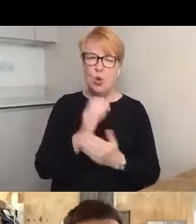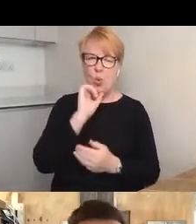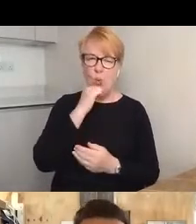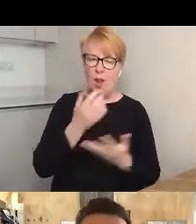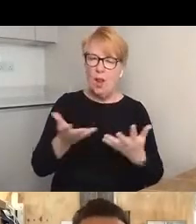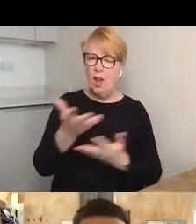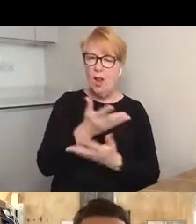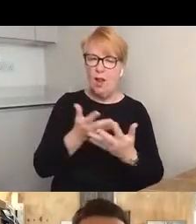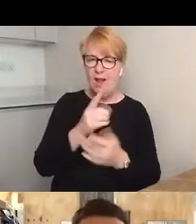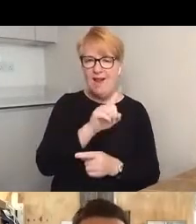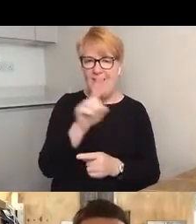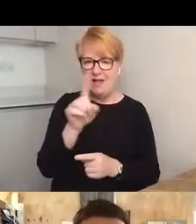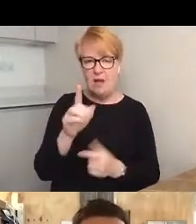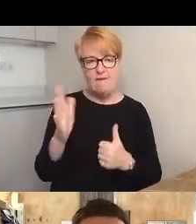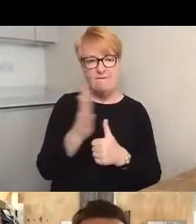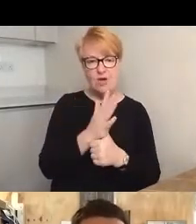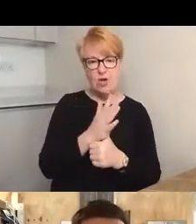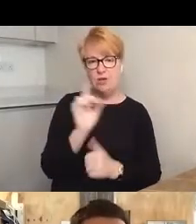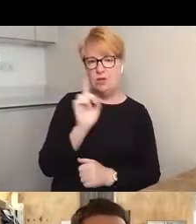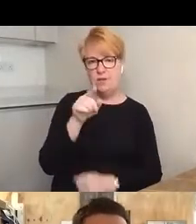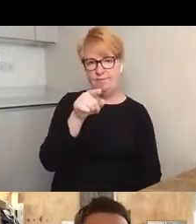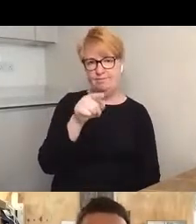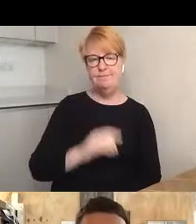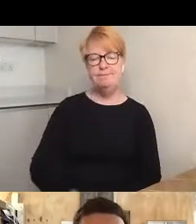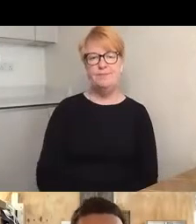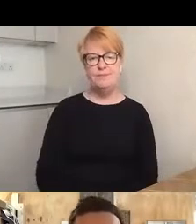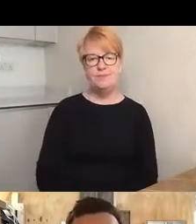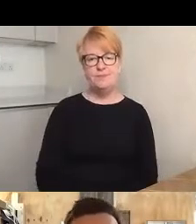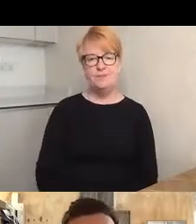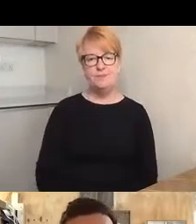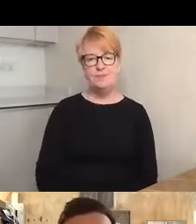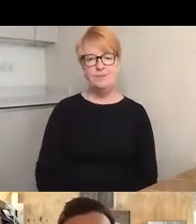but the first organisation I wanted to talk about is Grand Union, which is in Birmingham.